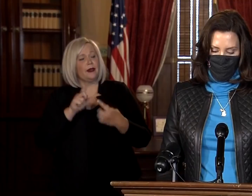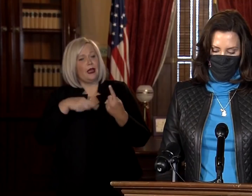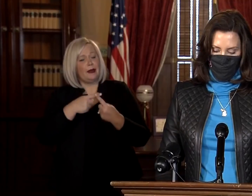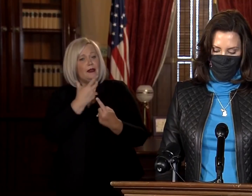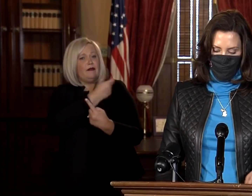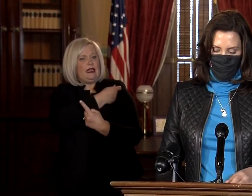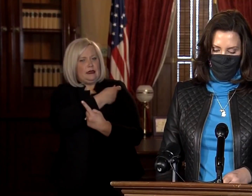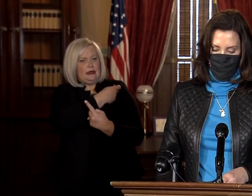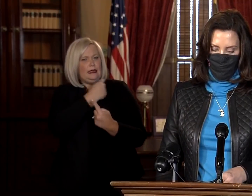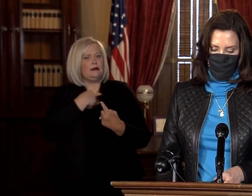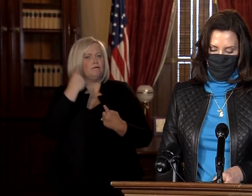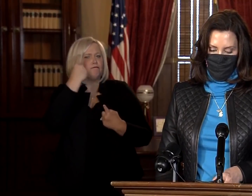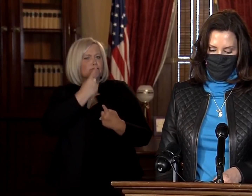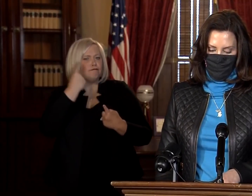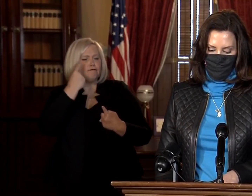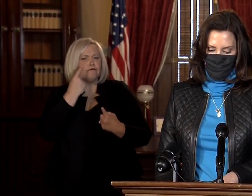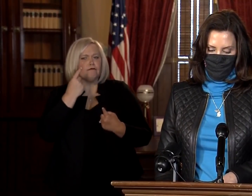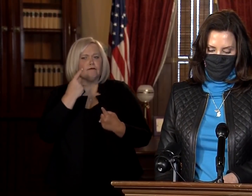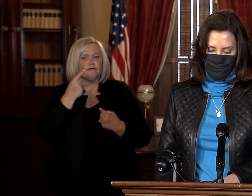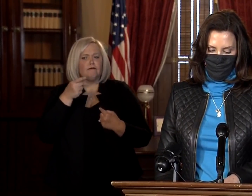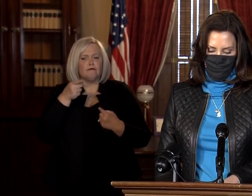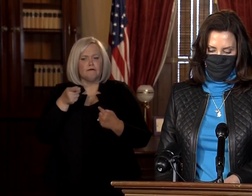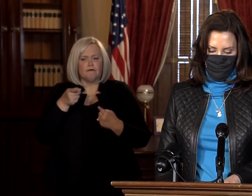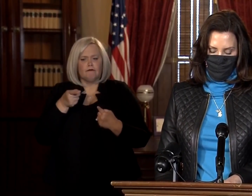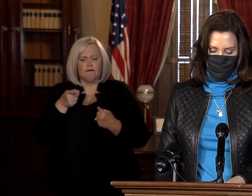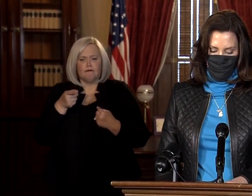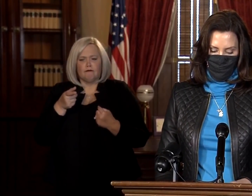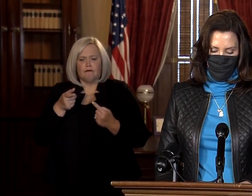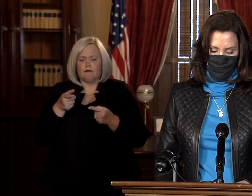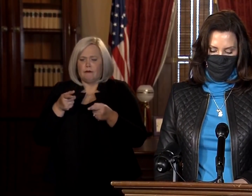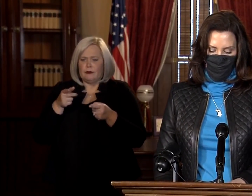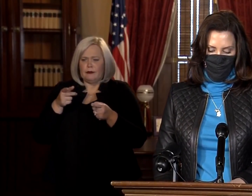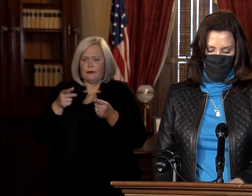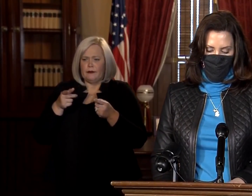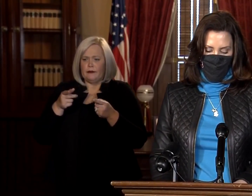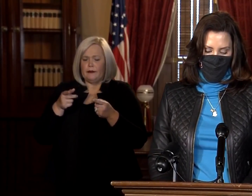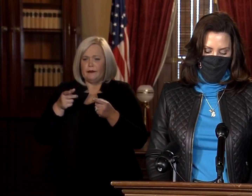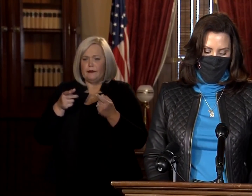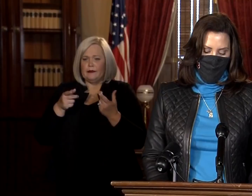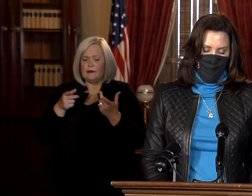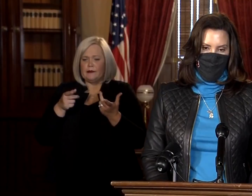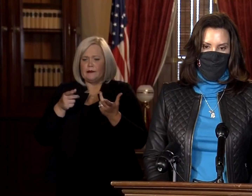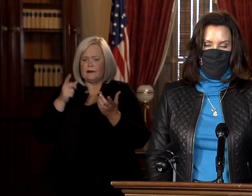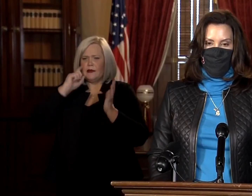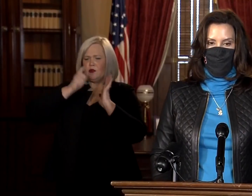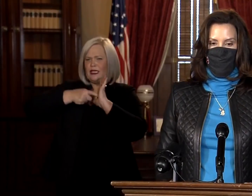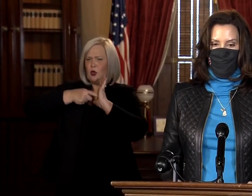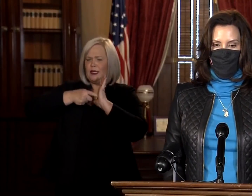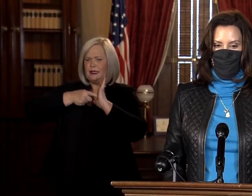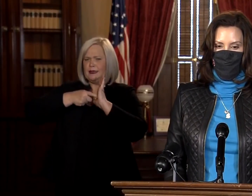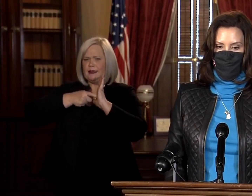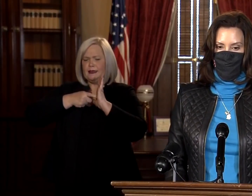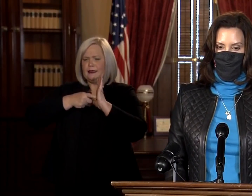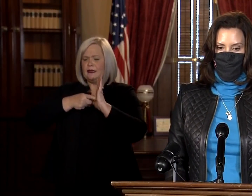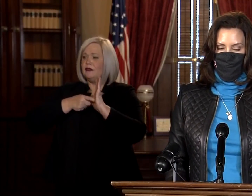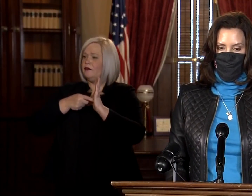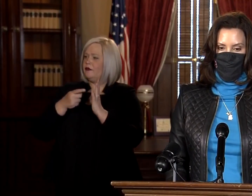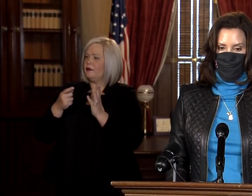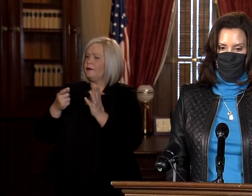come from Lindsey with wood TV. >> Thanks for taking my Thanks for taking my question. question. On the Vaccine front, I’m On the Vaccine front, I’m wondering if you’ve identified wondering if you’ve identified factors contributing to the factors contributing to the large gap that we’re seeing